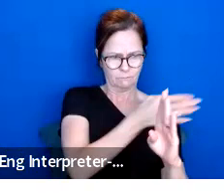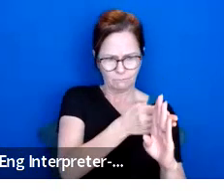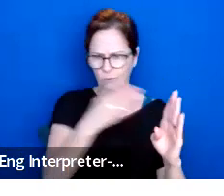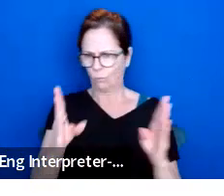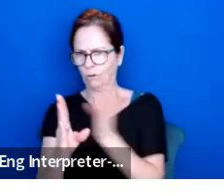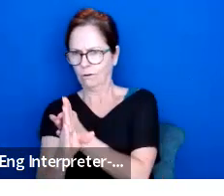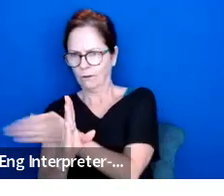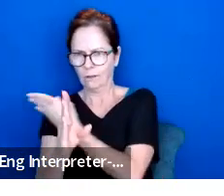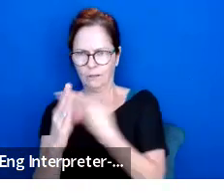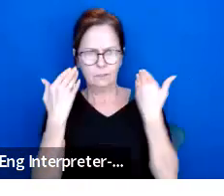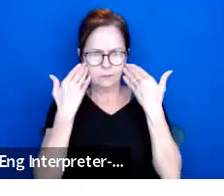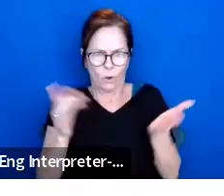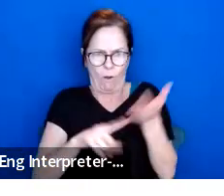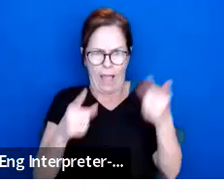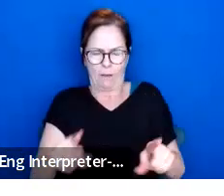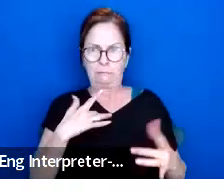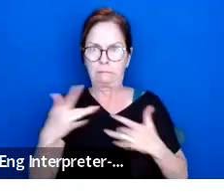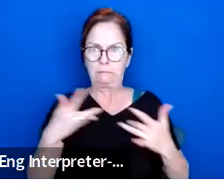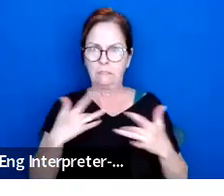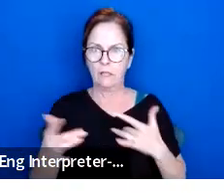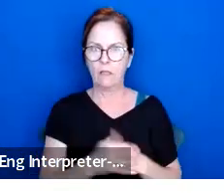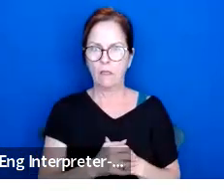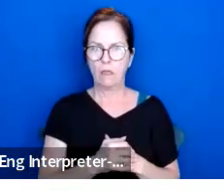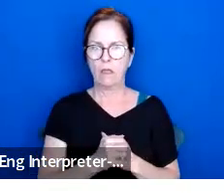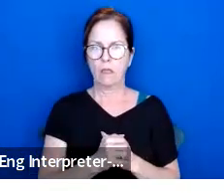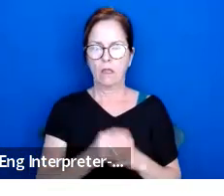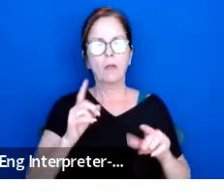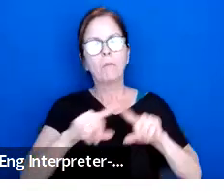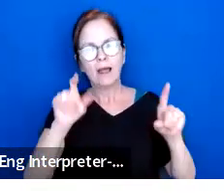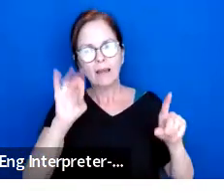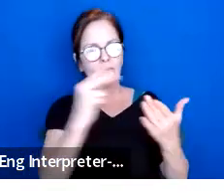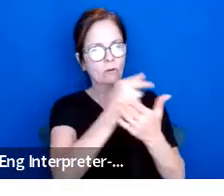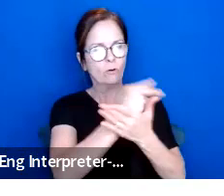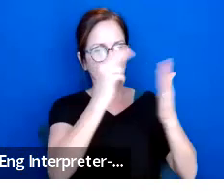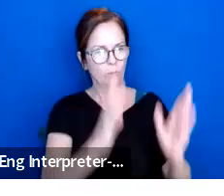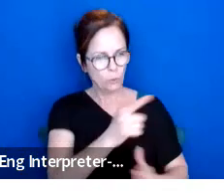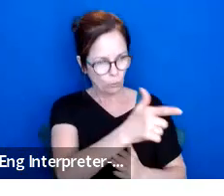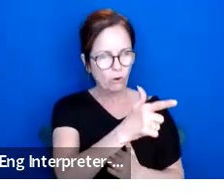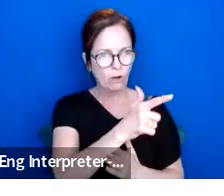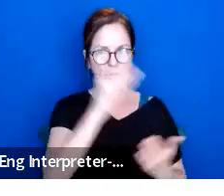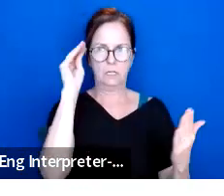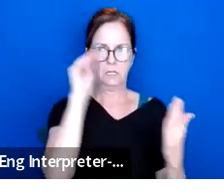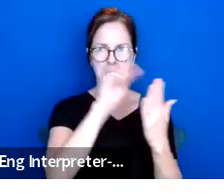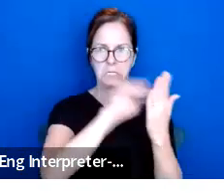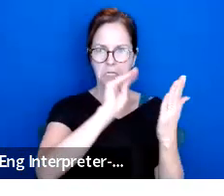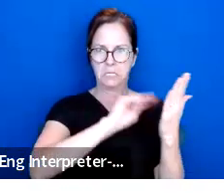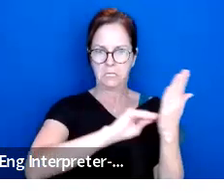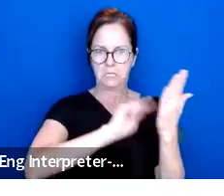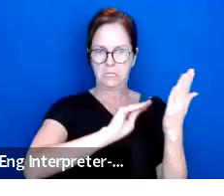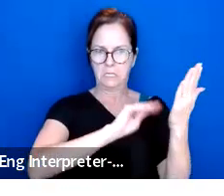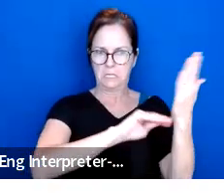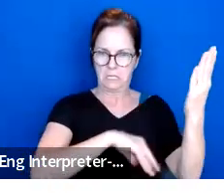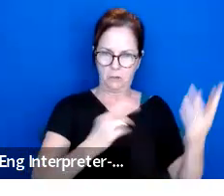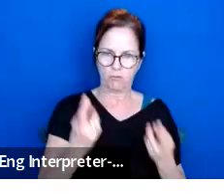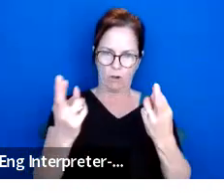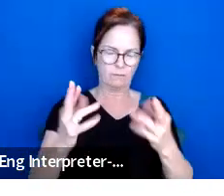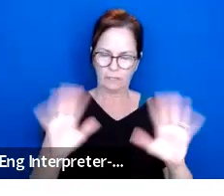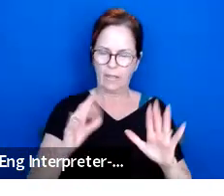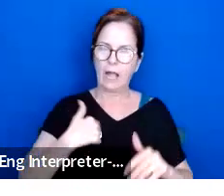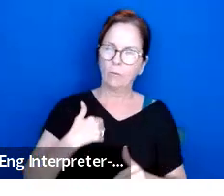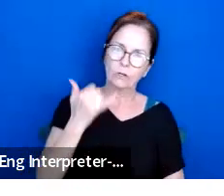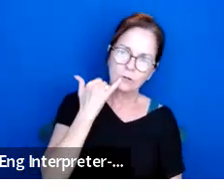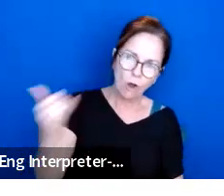Bringing up a lot of recommendations hypotheticalically, then I would call, I would call our friend James to have him take a look at it because the contents.